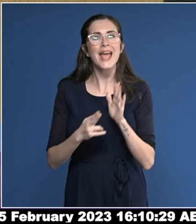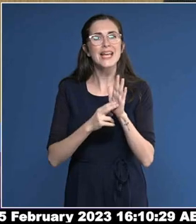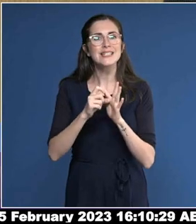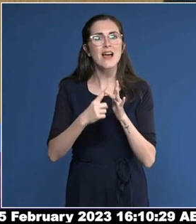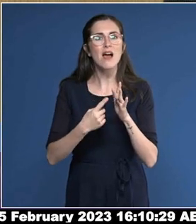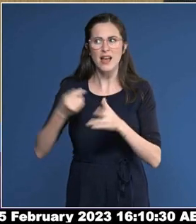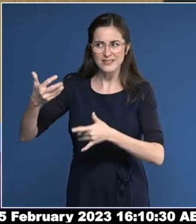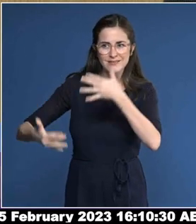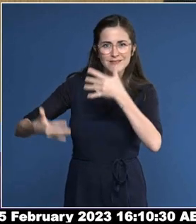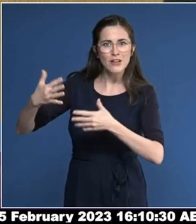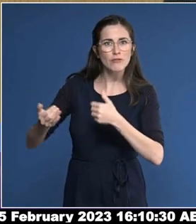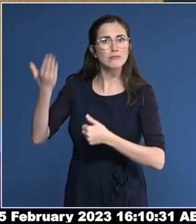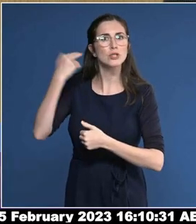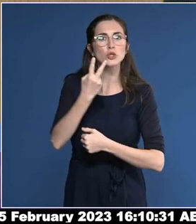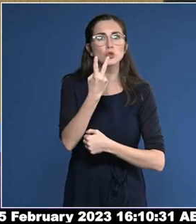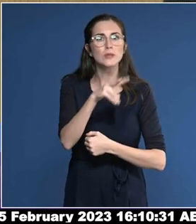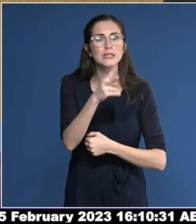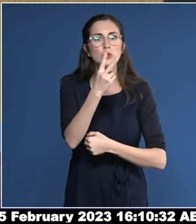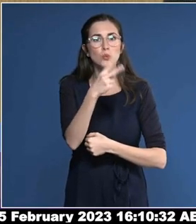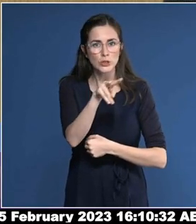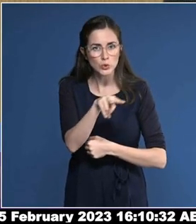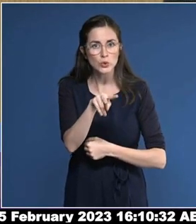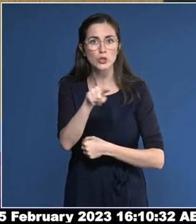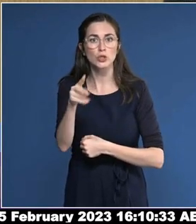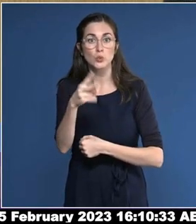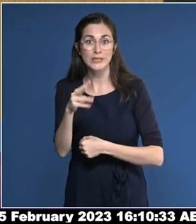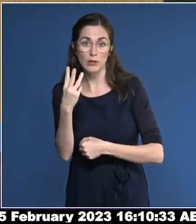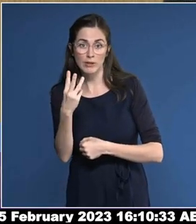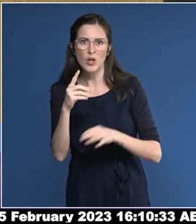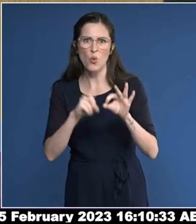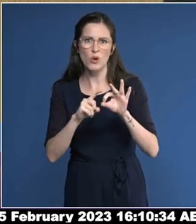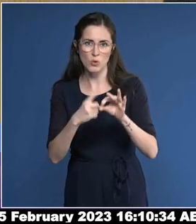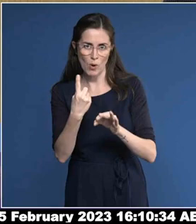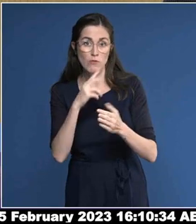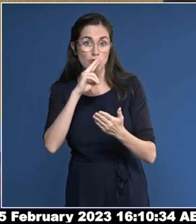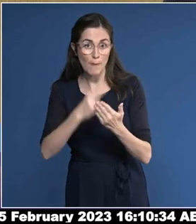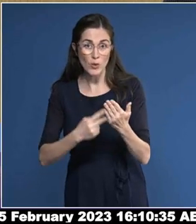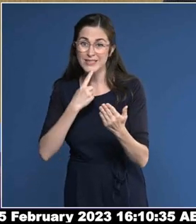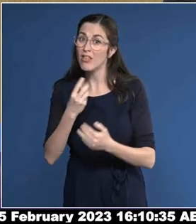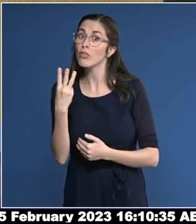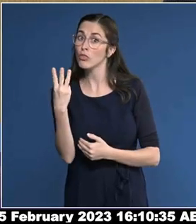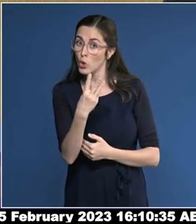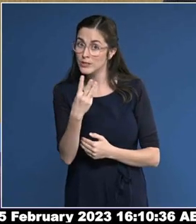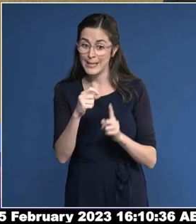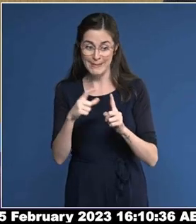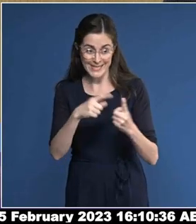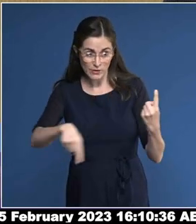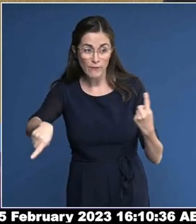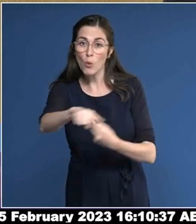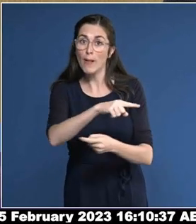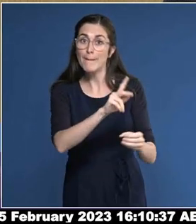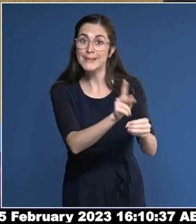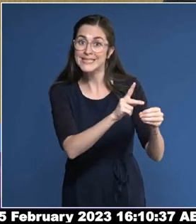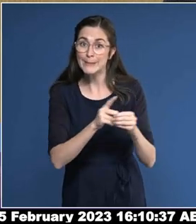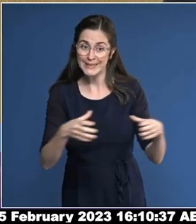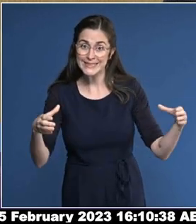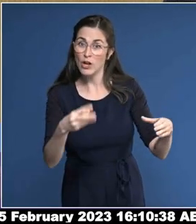2022-23 quarter 1 report, 13 per cent of all NDIS participants are agency-managed.